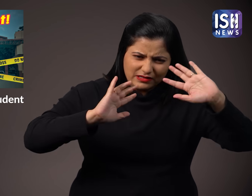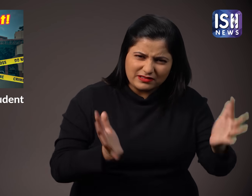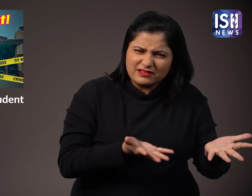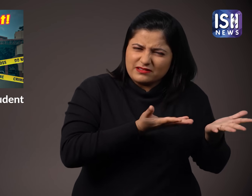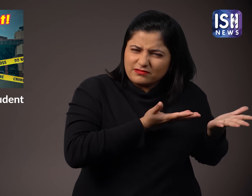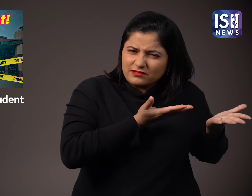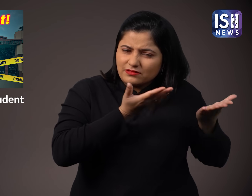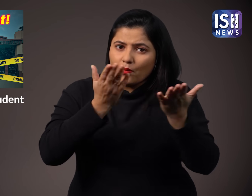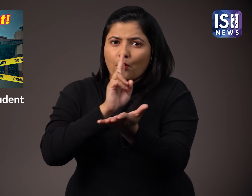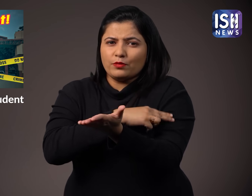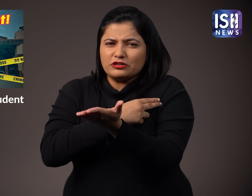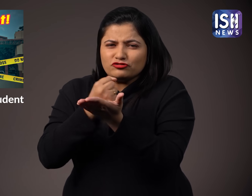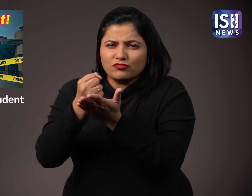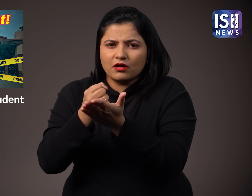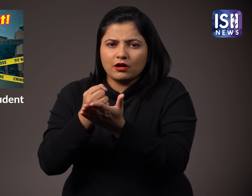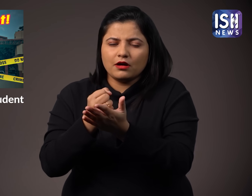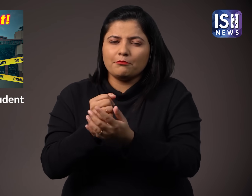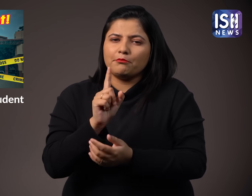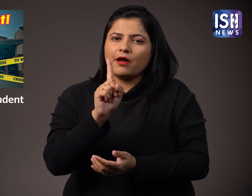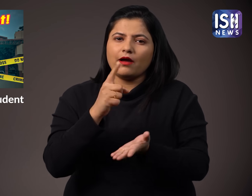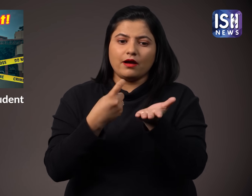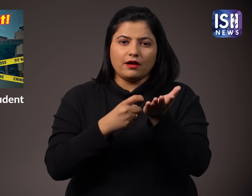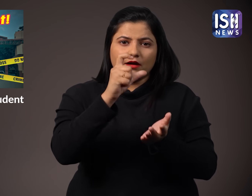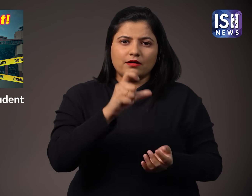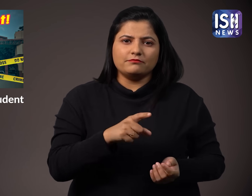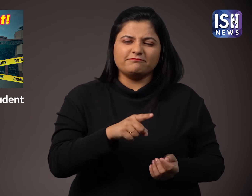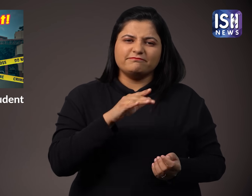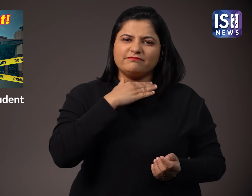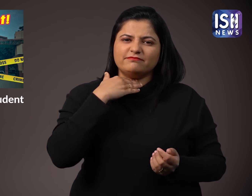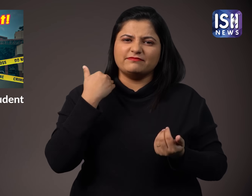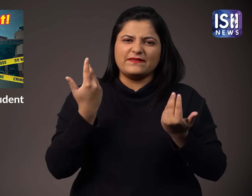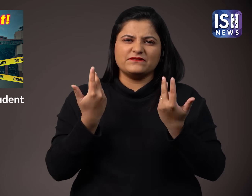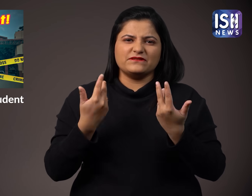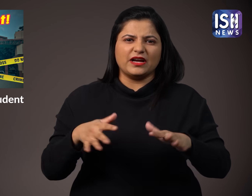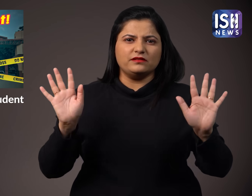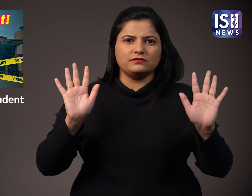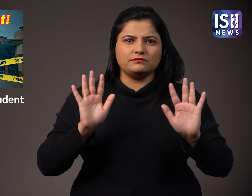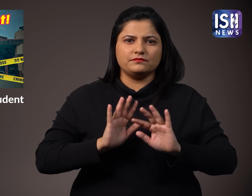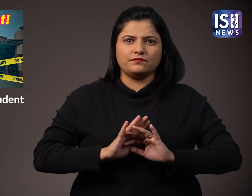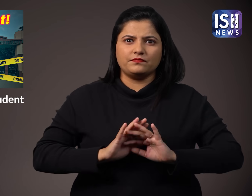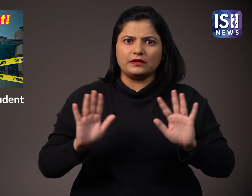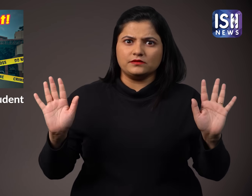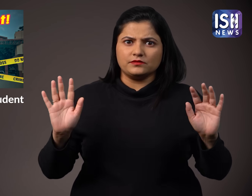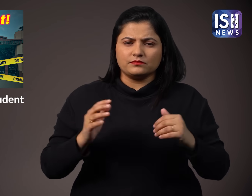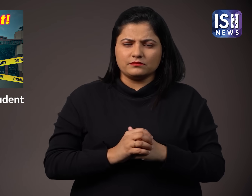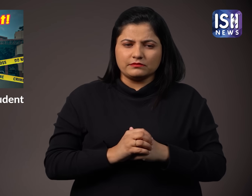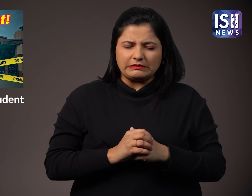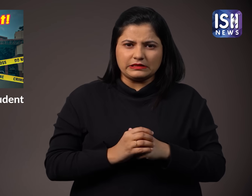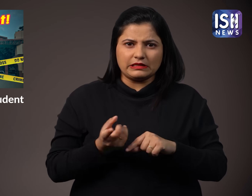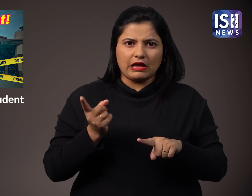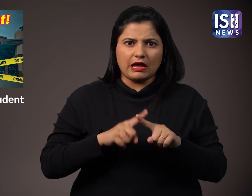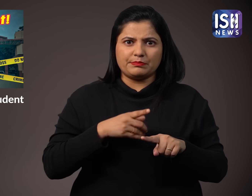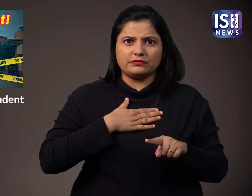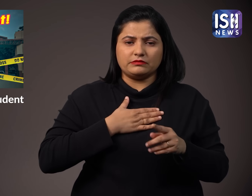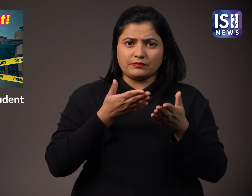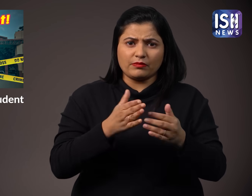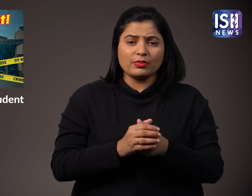He was rushed to the hospital. But Rahul had passed away. A very terrible incident.